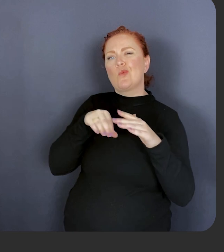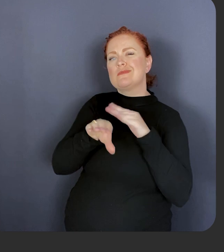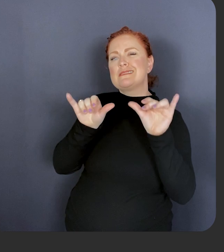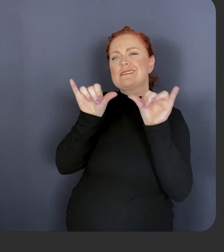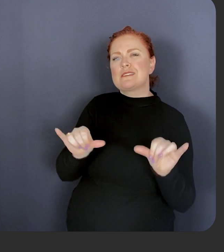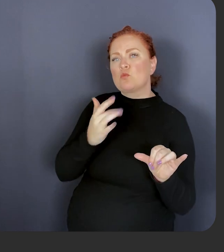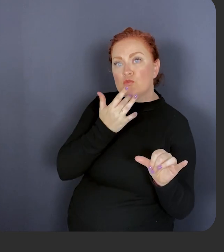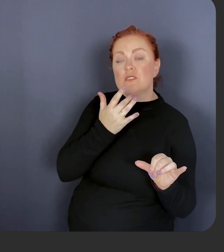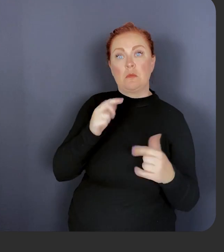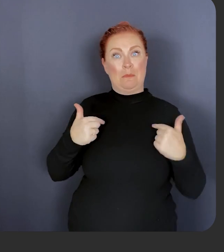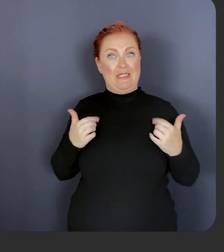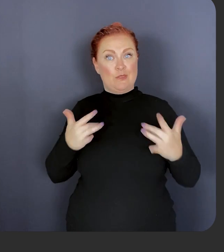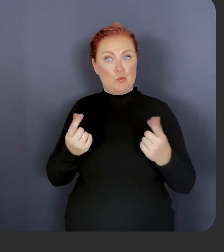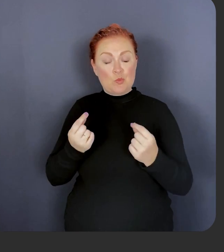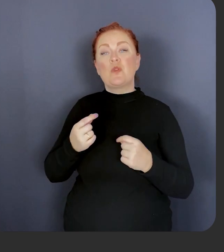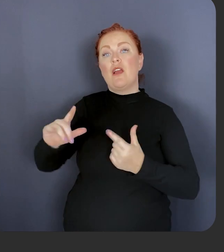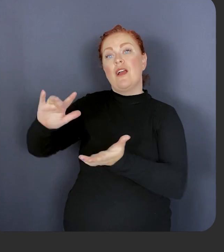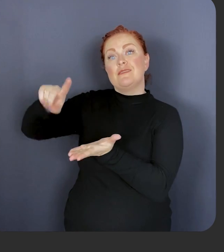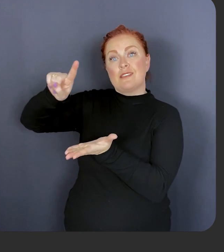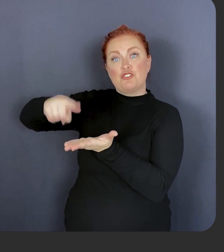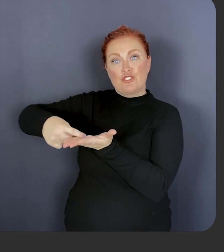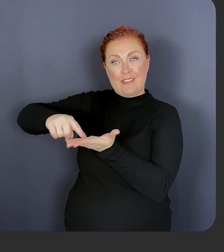Or what I'll do is press touch ID 3 times,